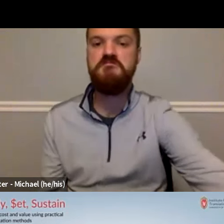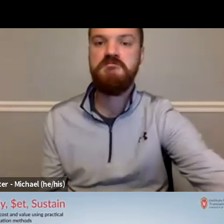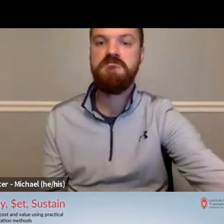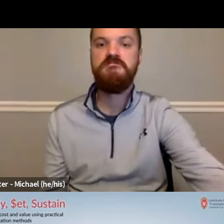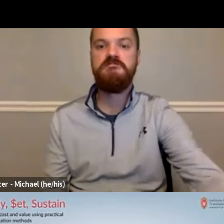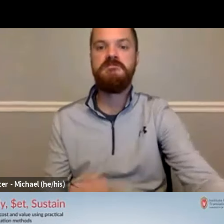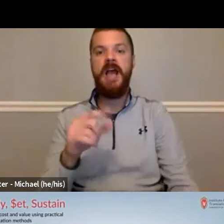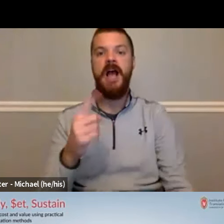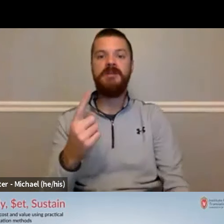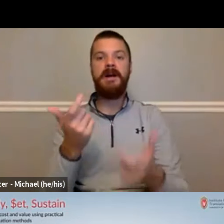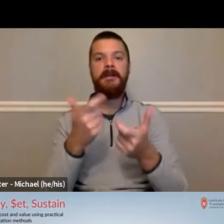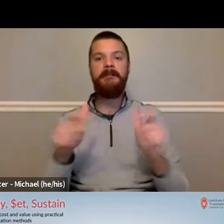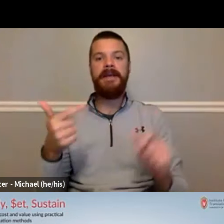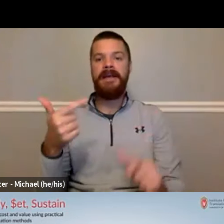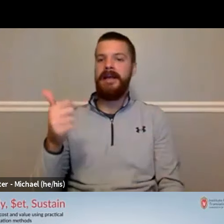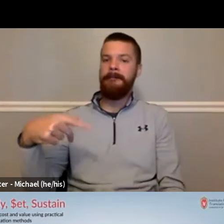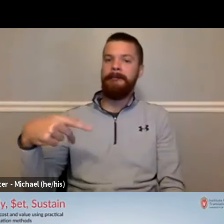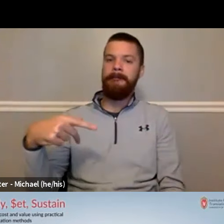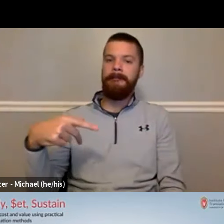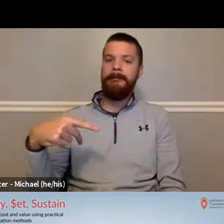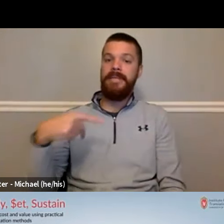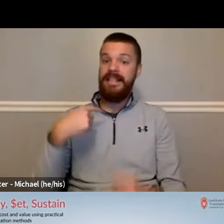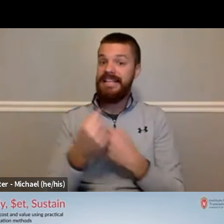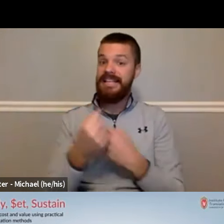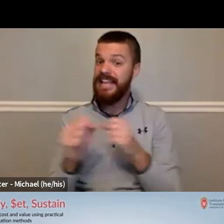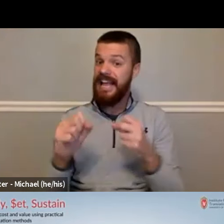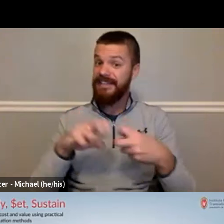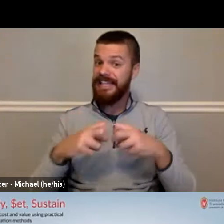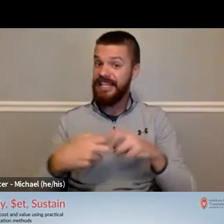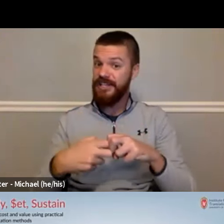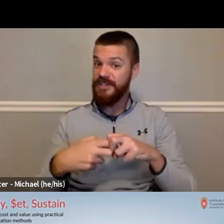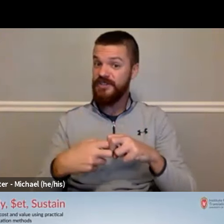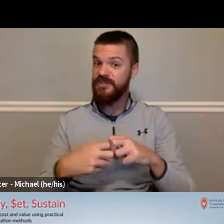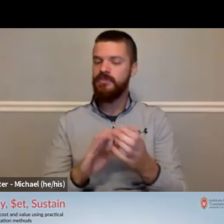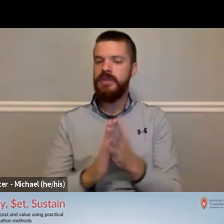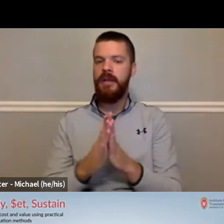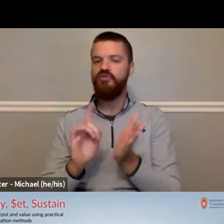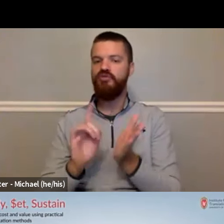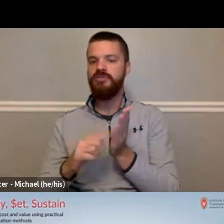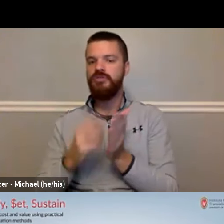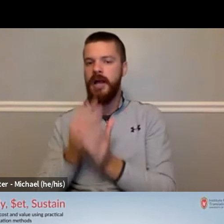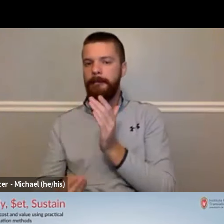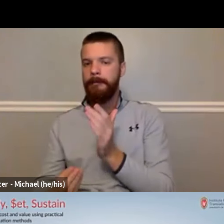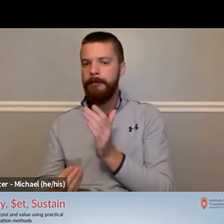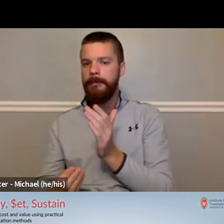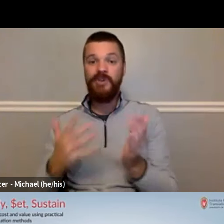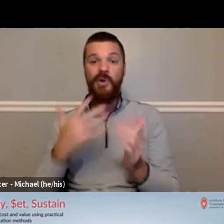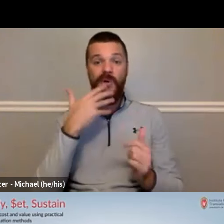Michelle Chui: And I think that the safety issue actually continues to be a research gap as well that people just older adults don't understand it.